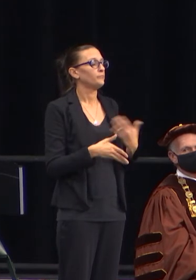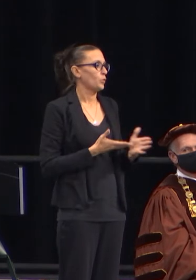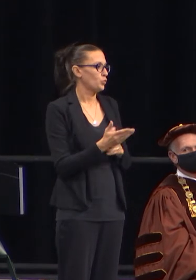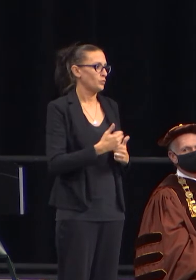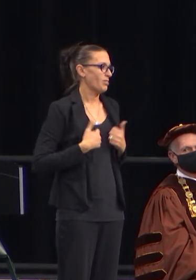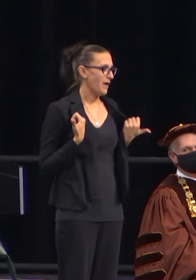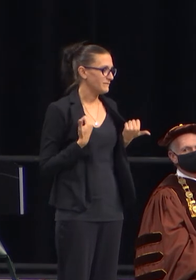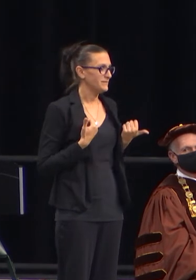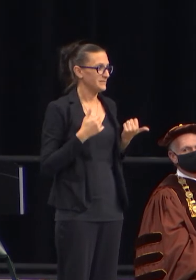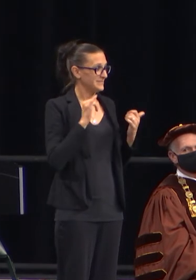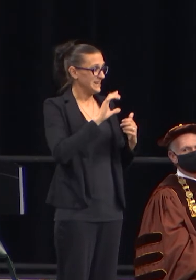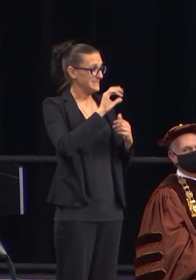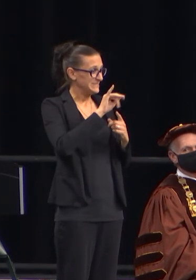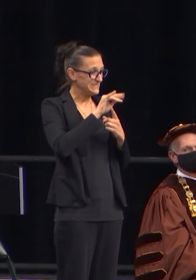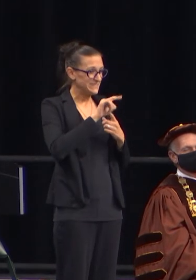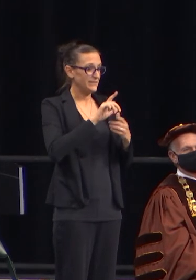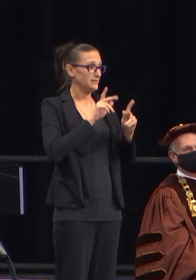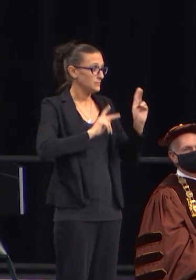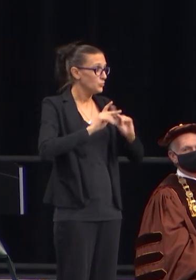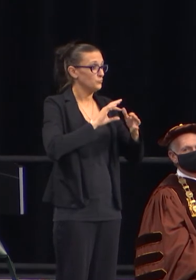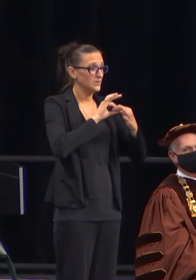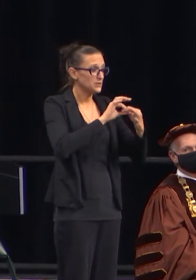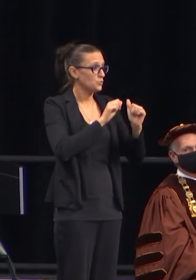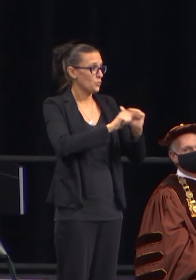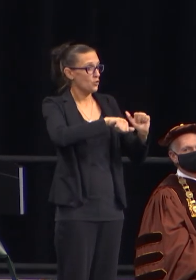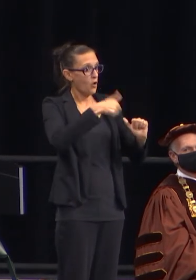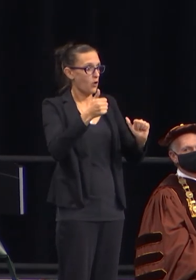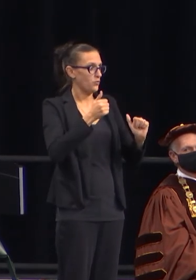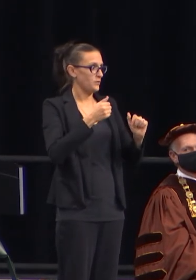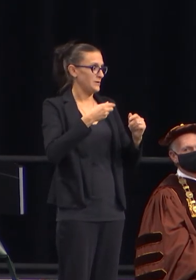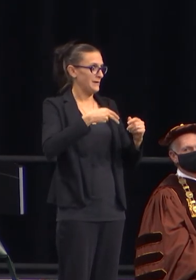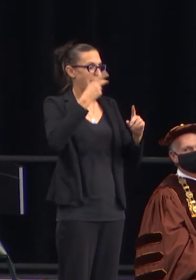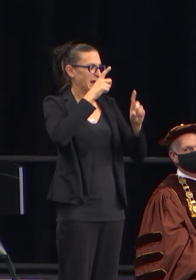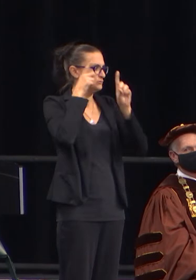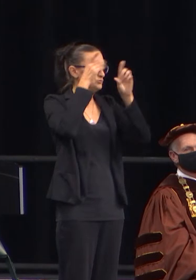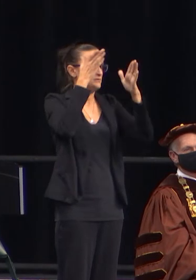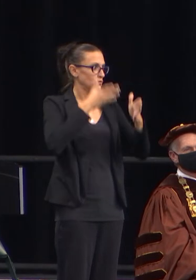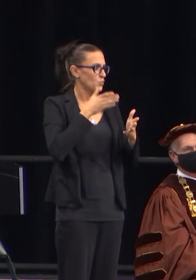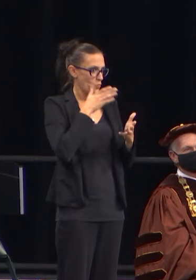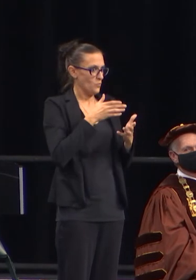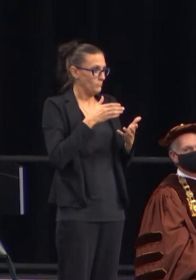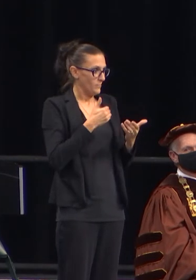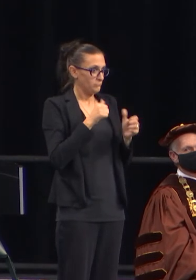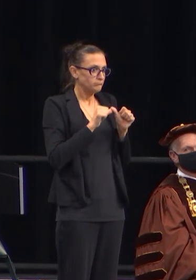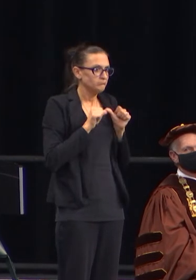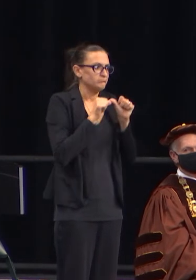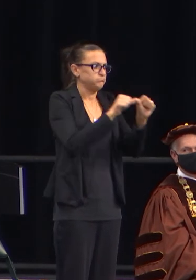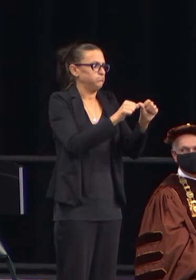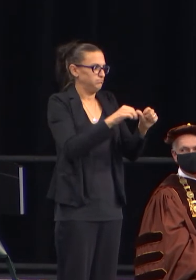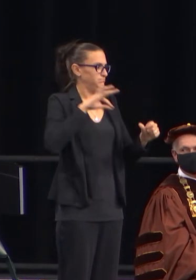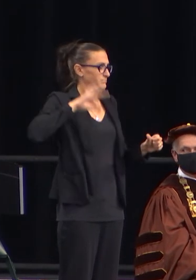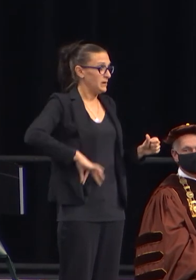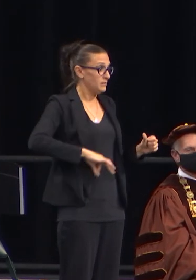These civic relationships with other high achievers will hold you in good stead both personally and professionally.